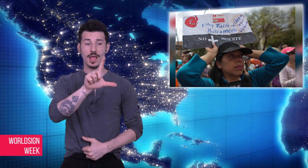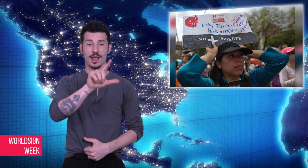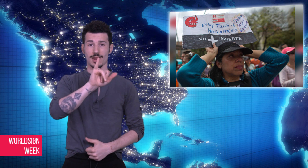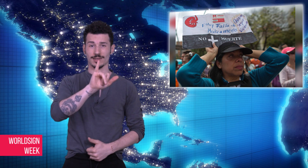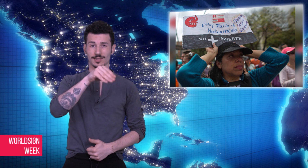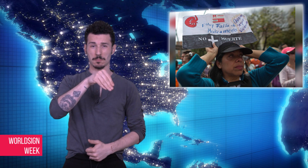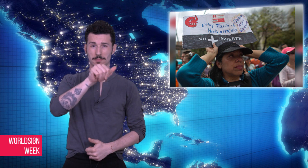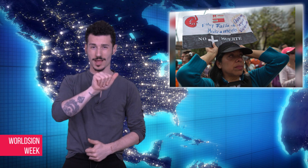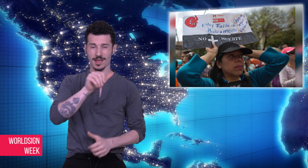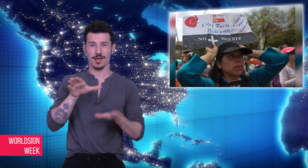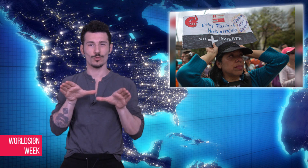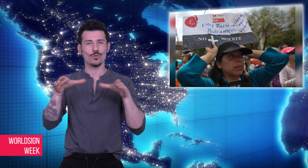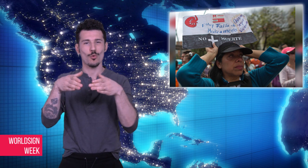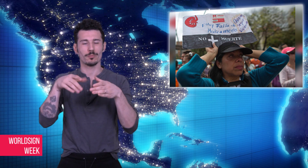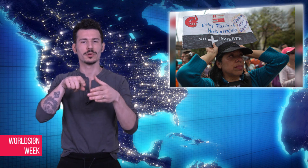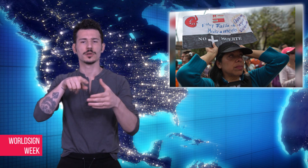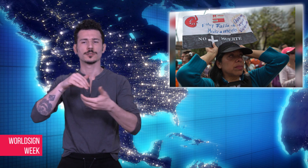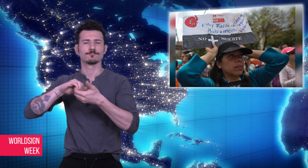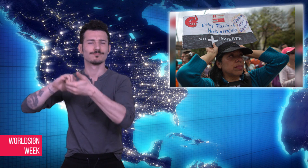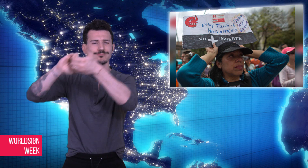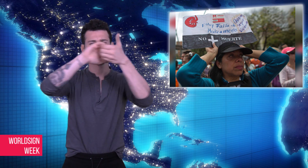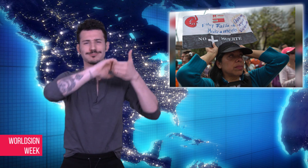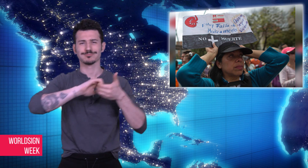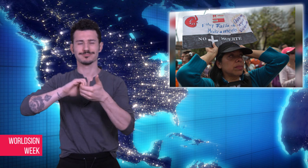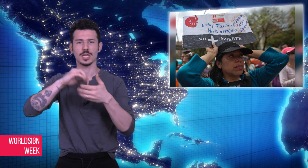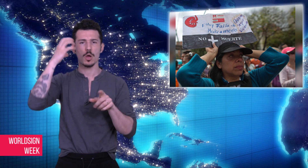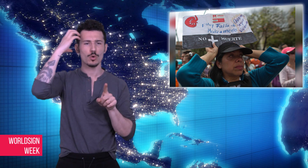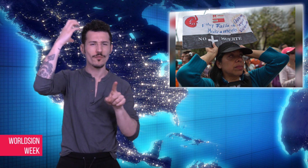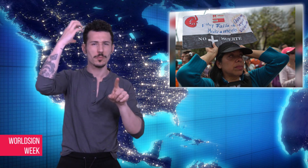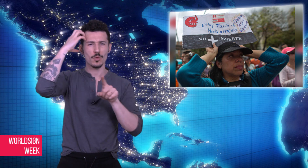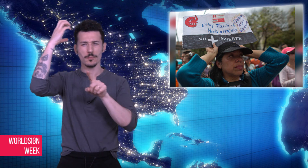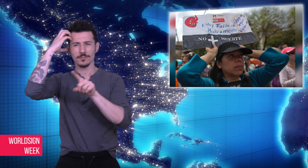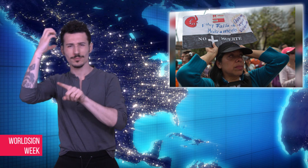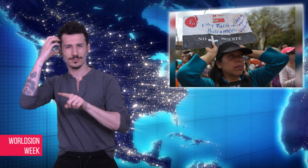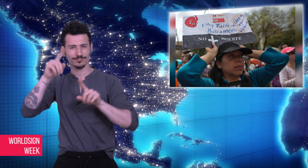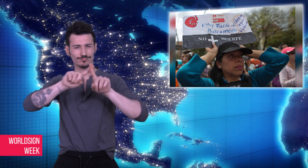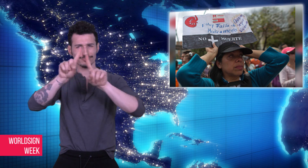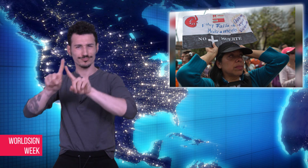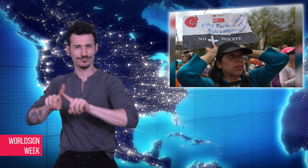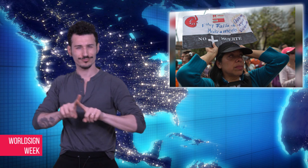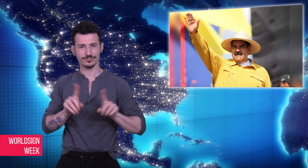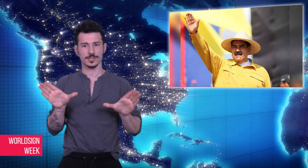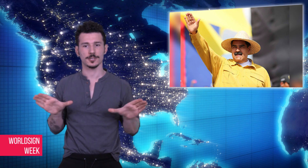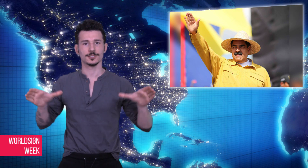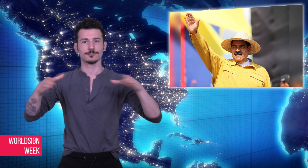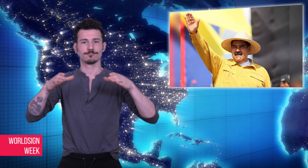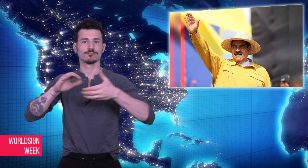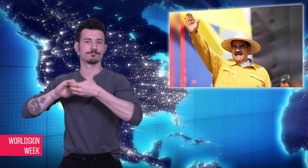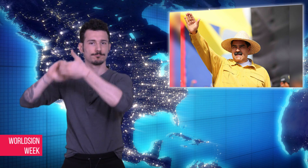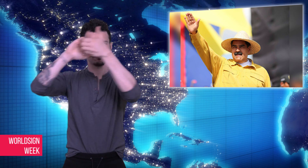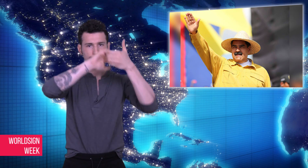The Lima Group, an intergovernmental organization of twelve South